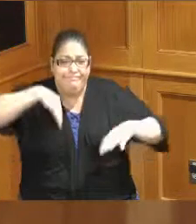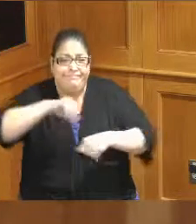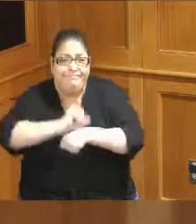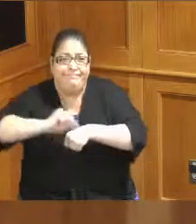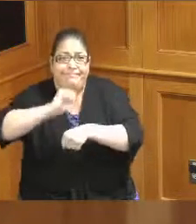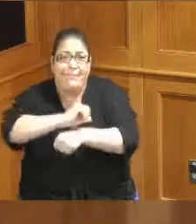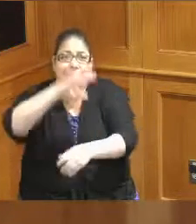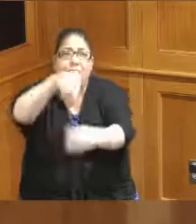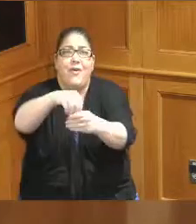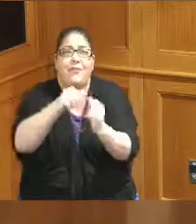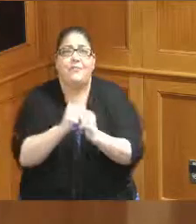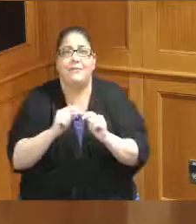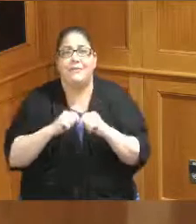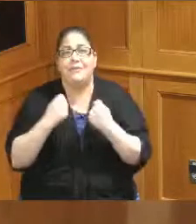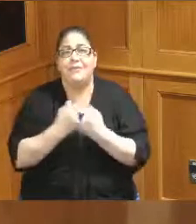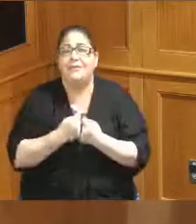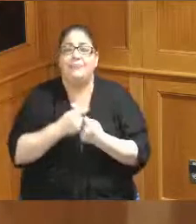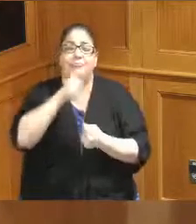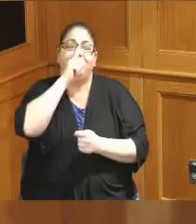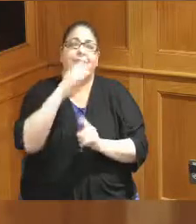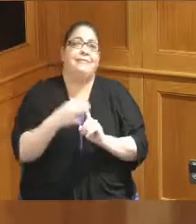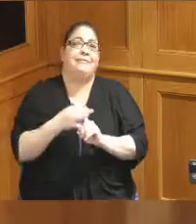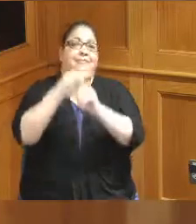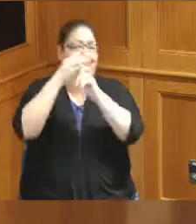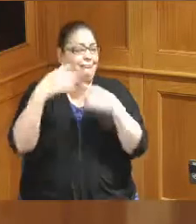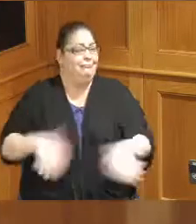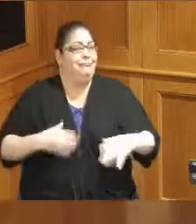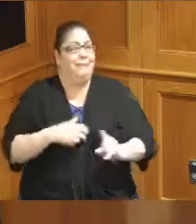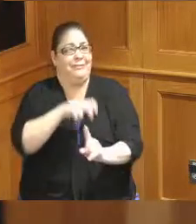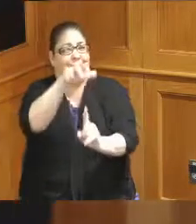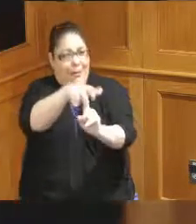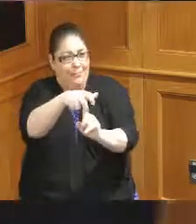part of the team it's really something to become state champs so congratulations